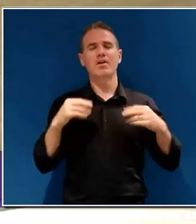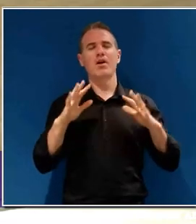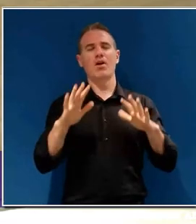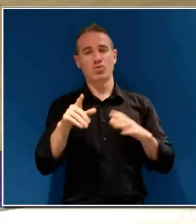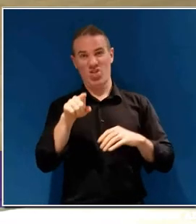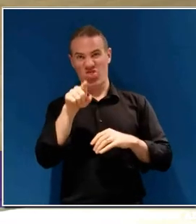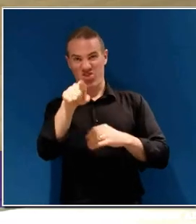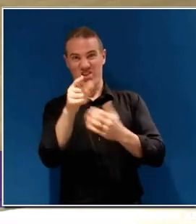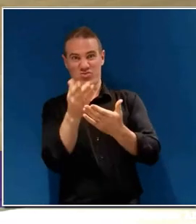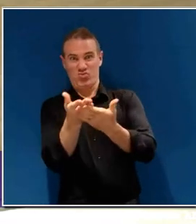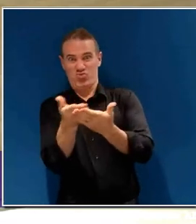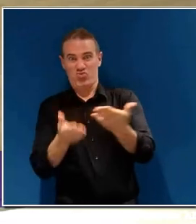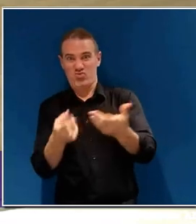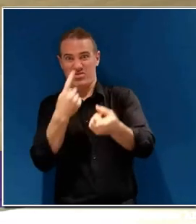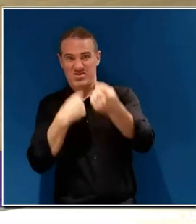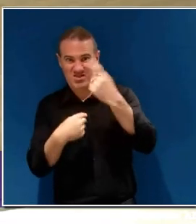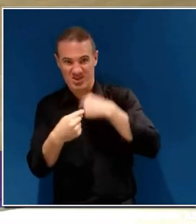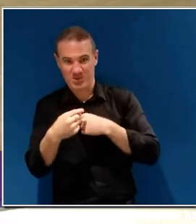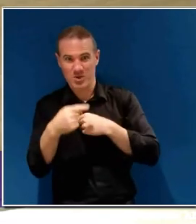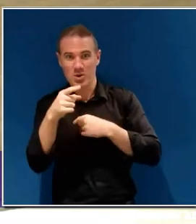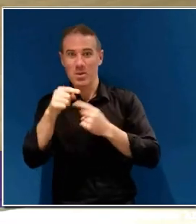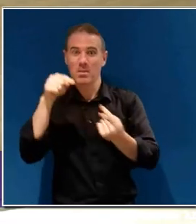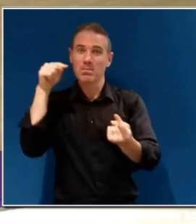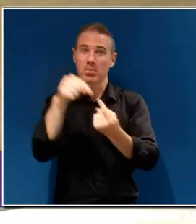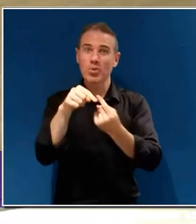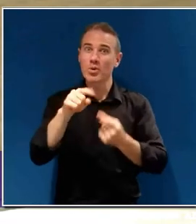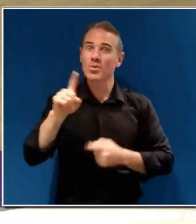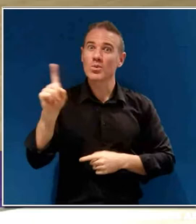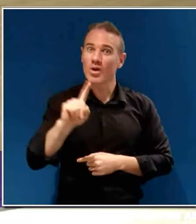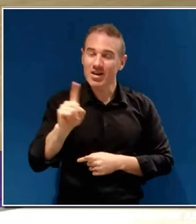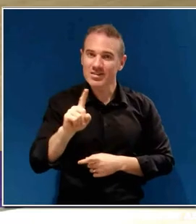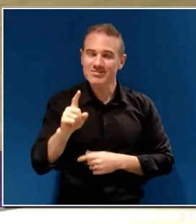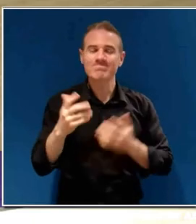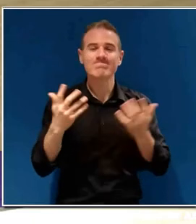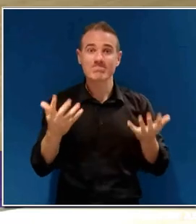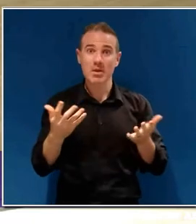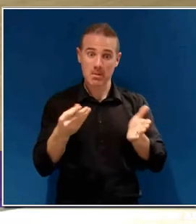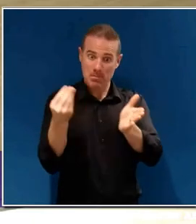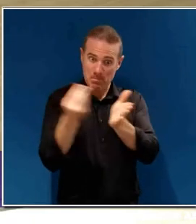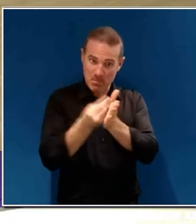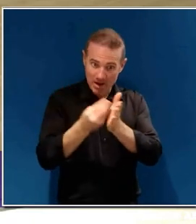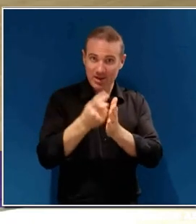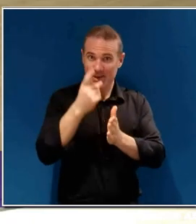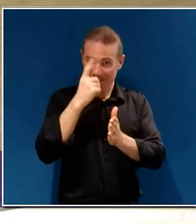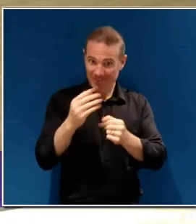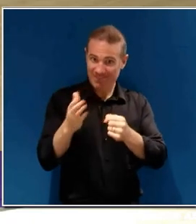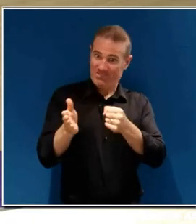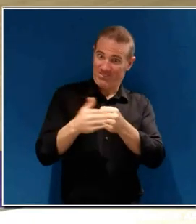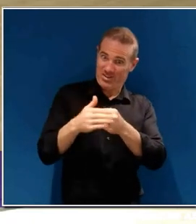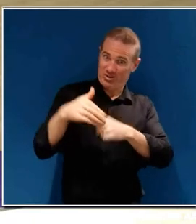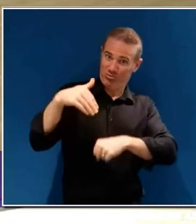necessarily in and of itself if the teachers aren't able to